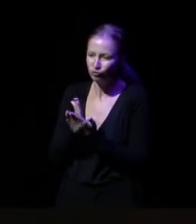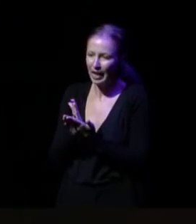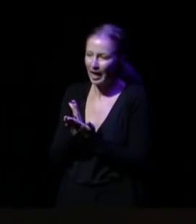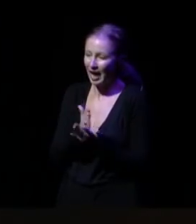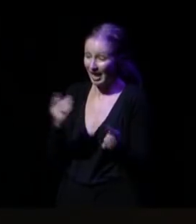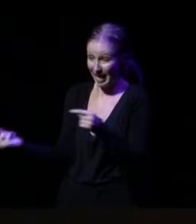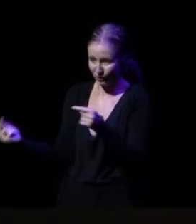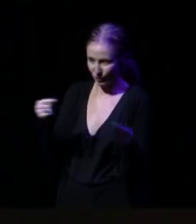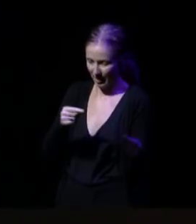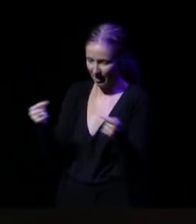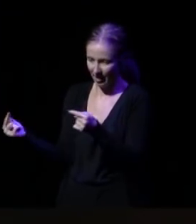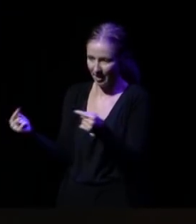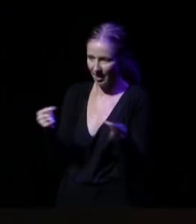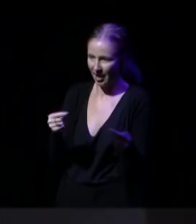as the presentation of the naked body.